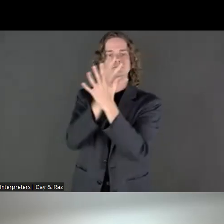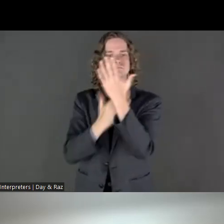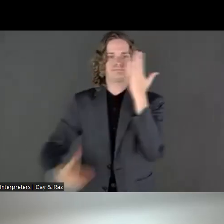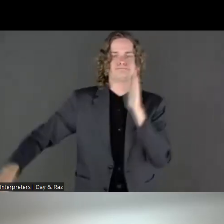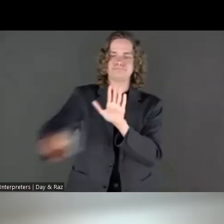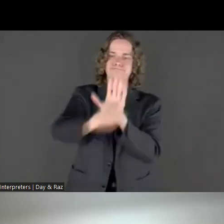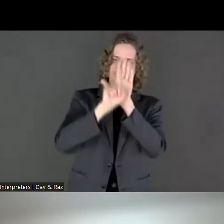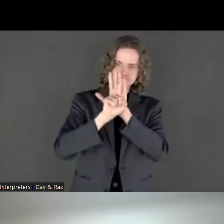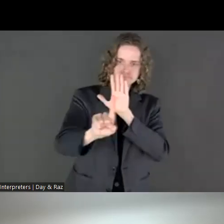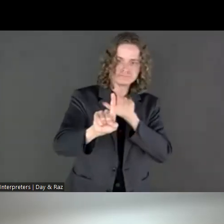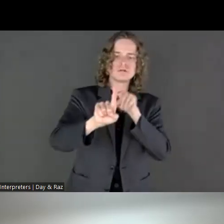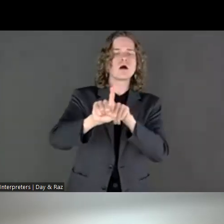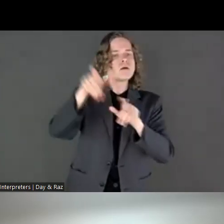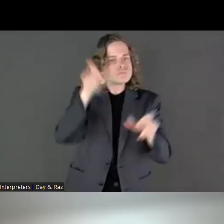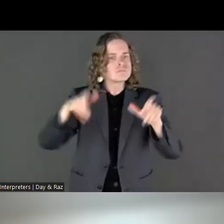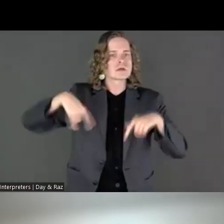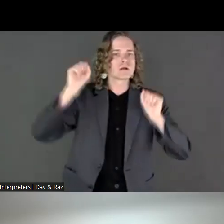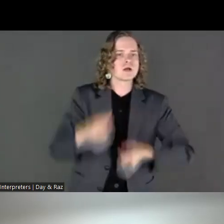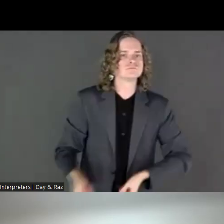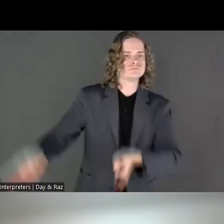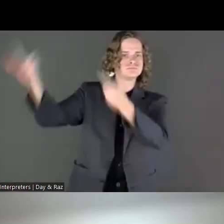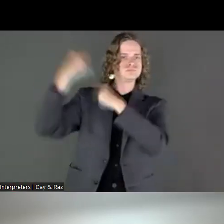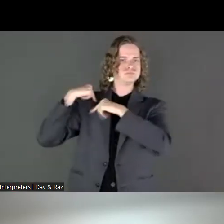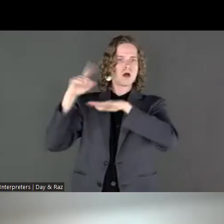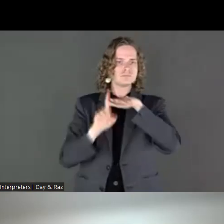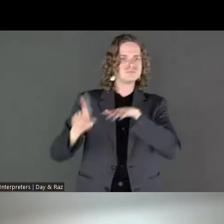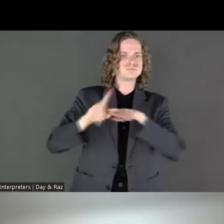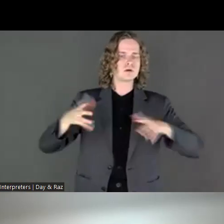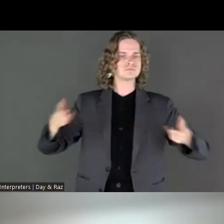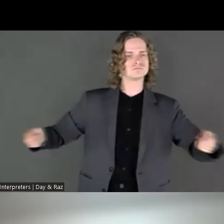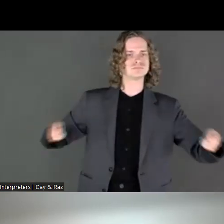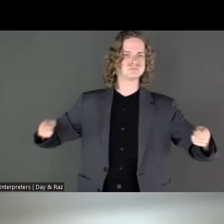The other piece that I want to share is one that was endorsed earlier in the year,